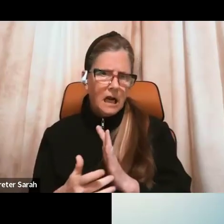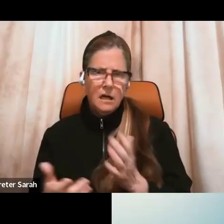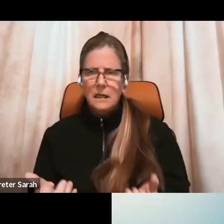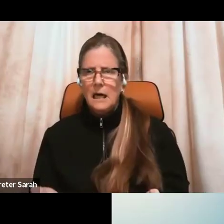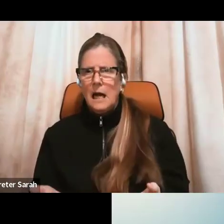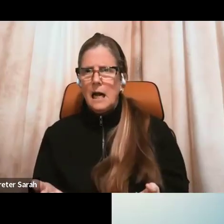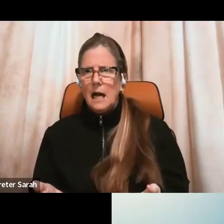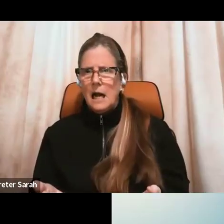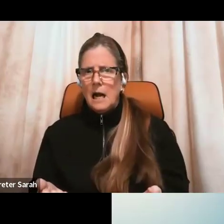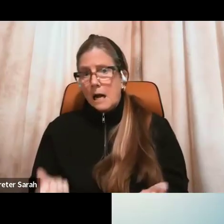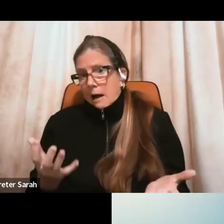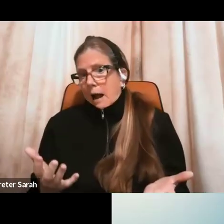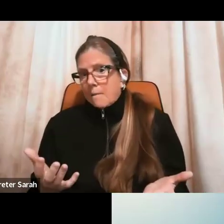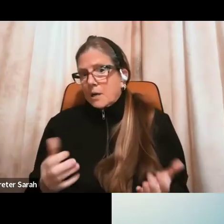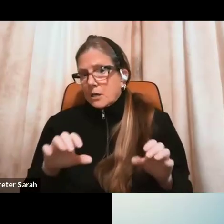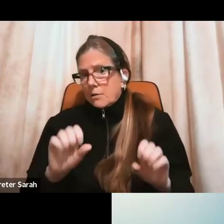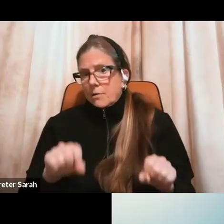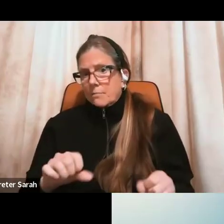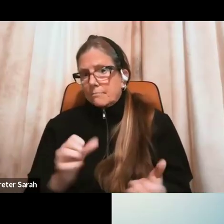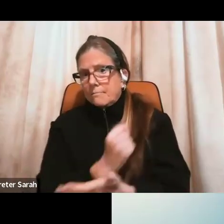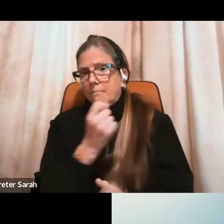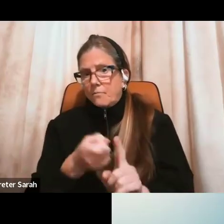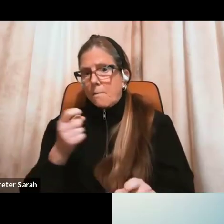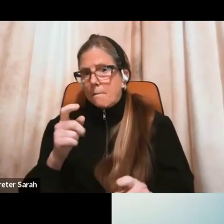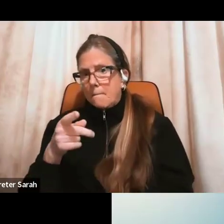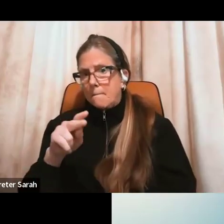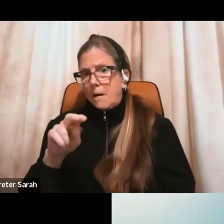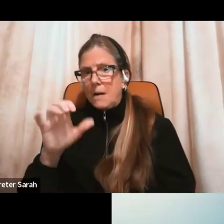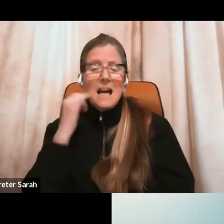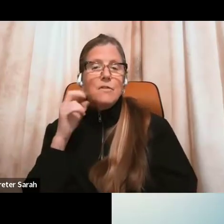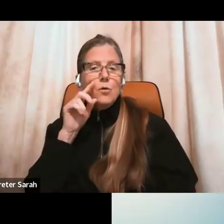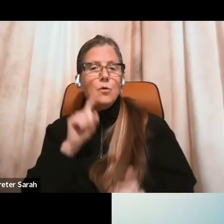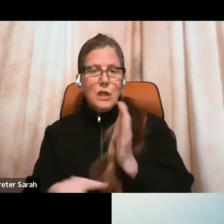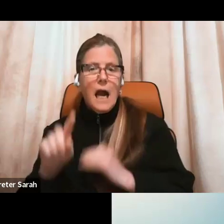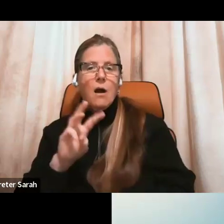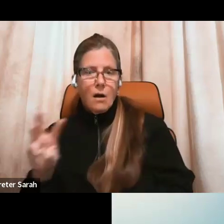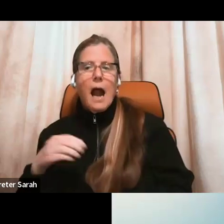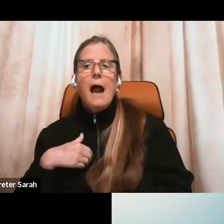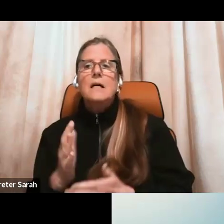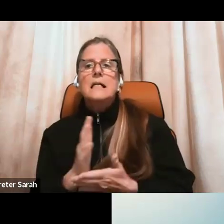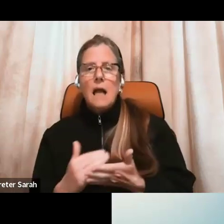so I do want to raise that if you look at our website, there are materials, and there is support